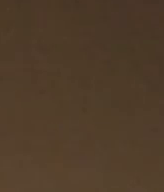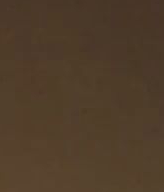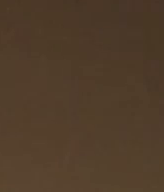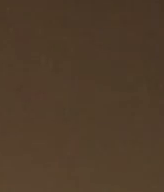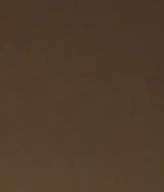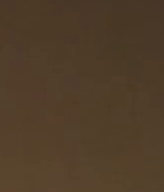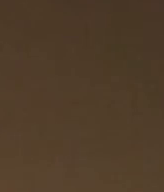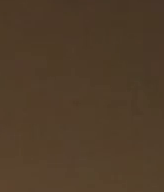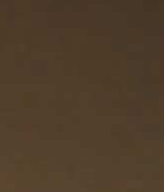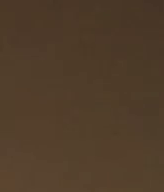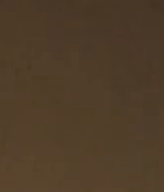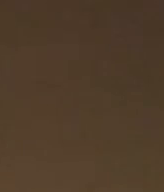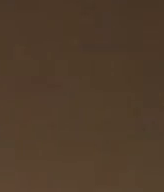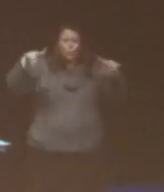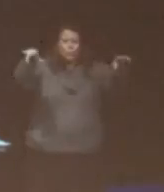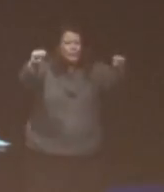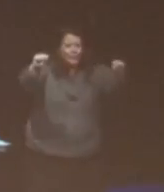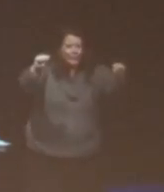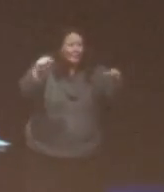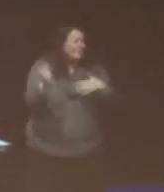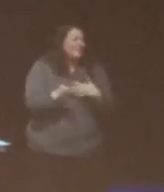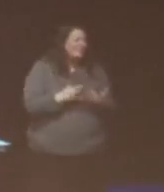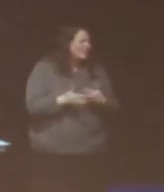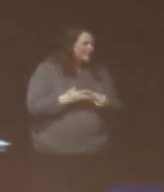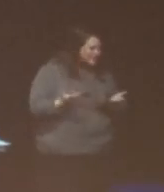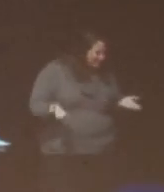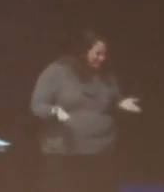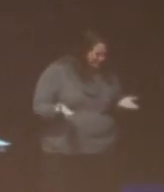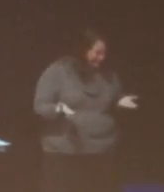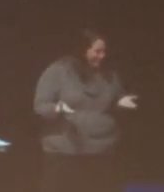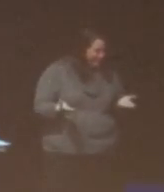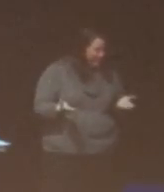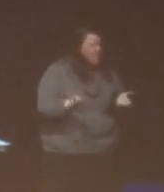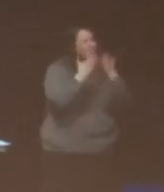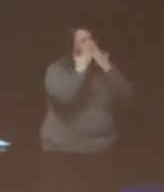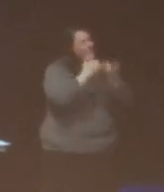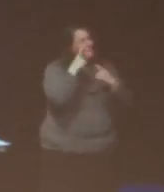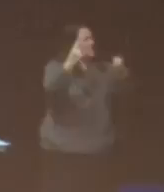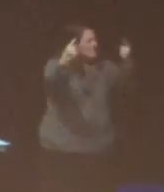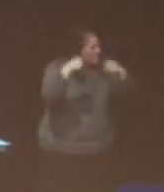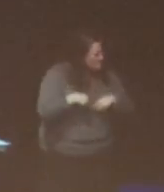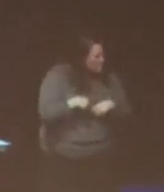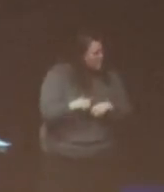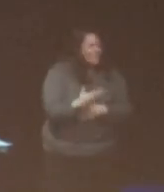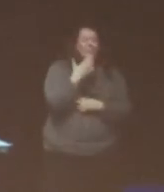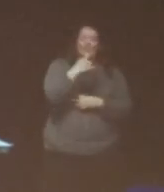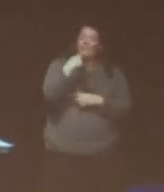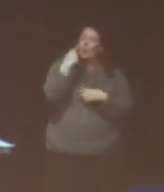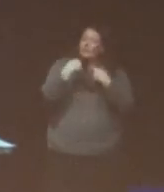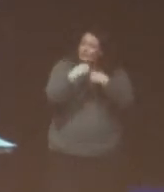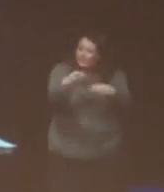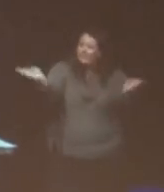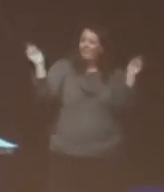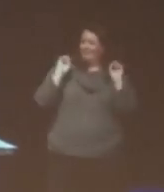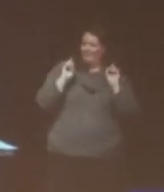Regardless of how well you plan an event, without attendees, it wouldn't be so successful, so thank you again for coming this evening and